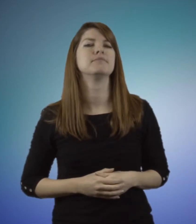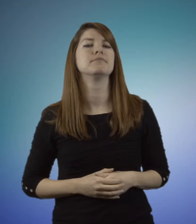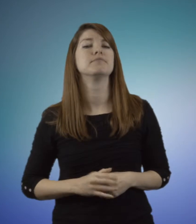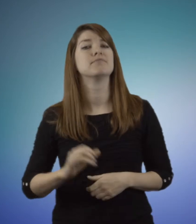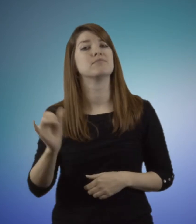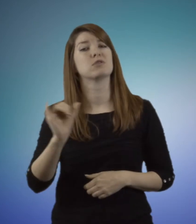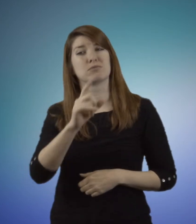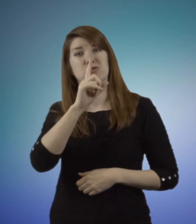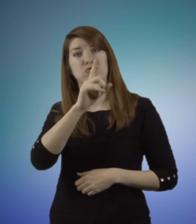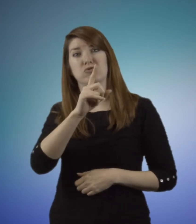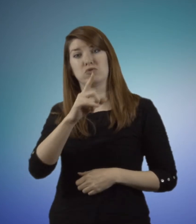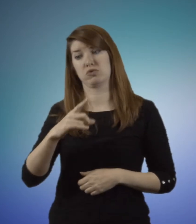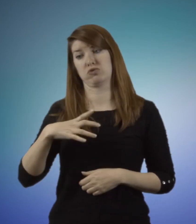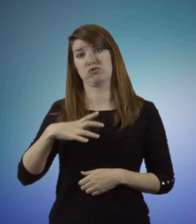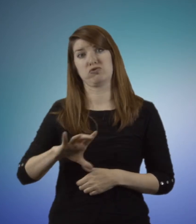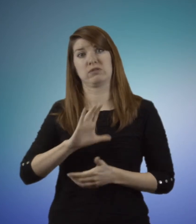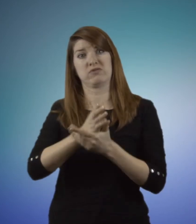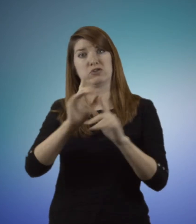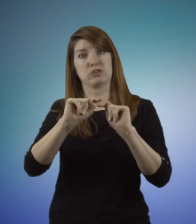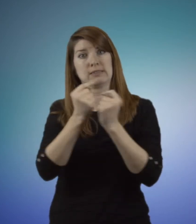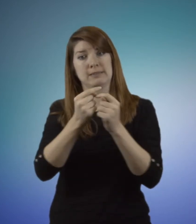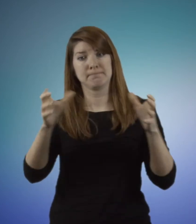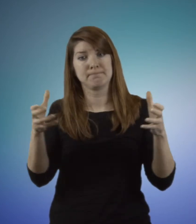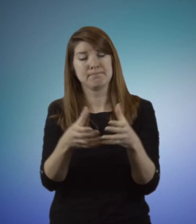Make sure that your early intervention team provides a thorough assessment,